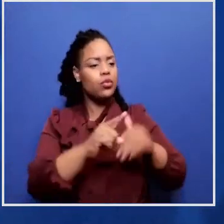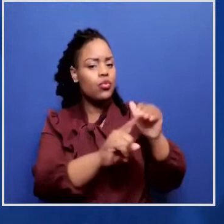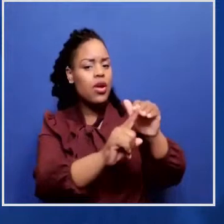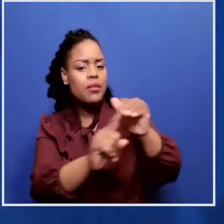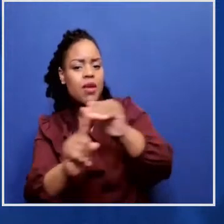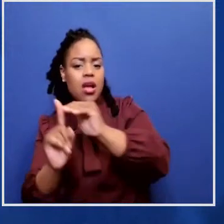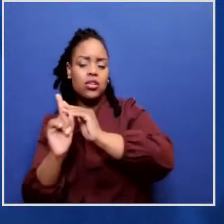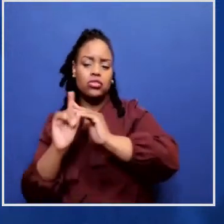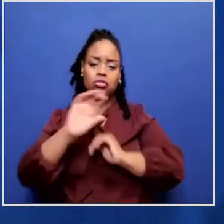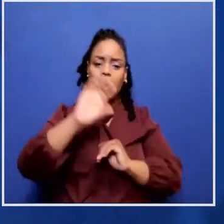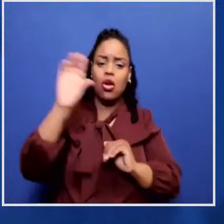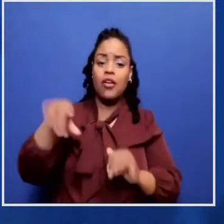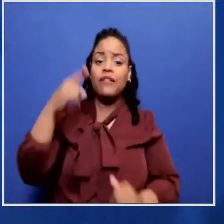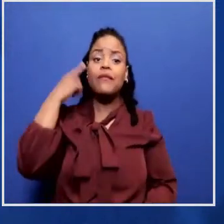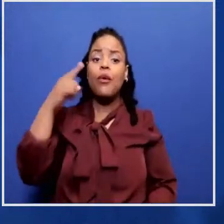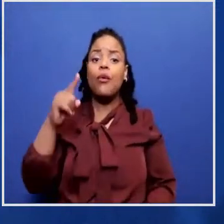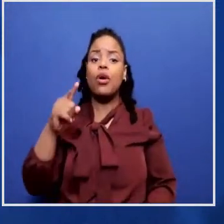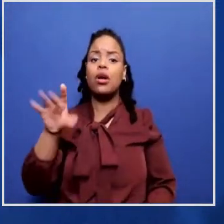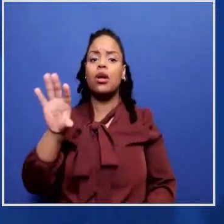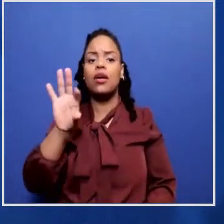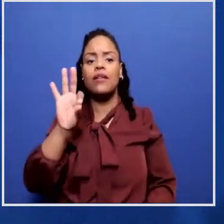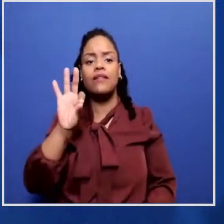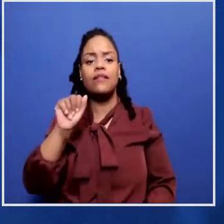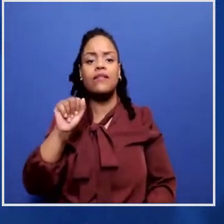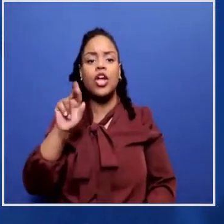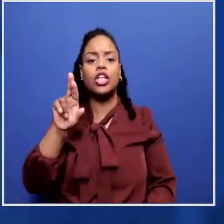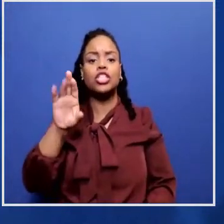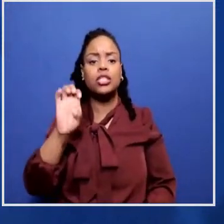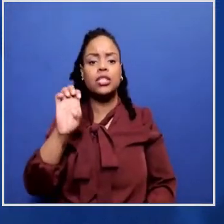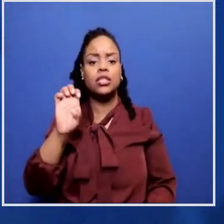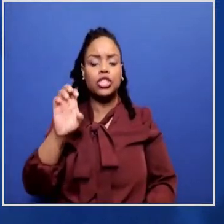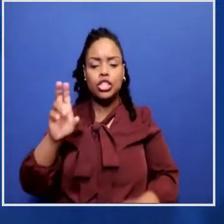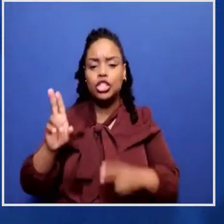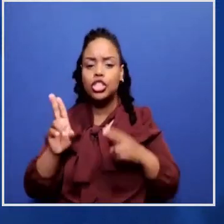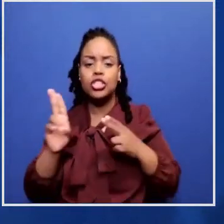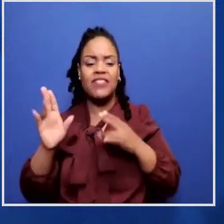TODAY TO REMIND CHICAGO OF THE